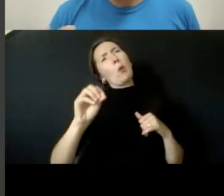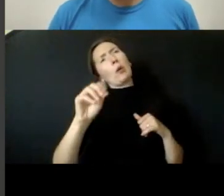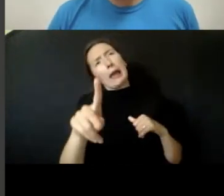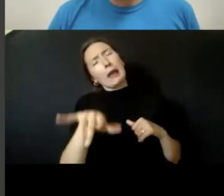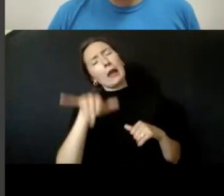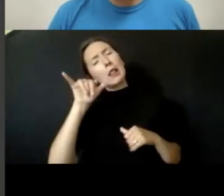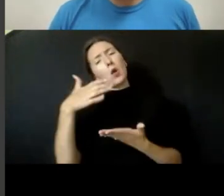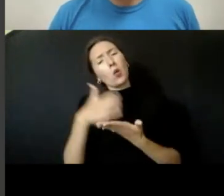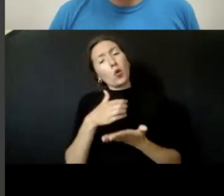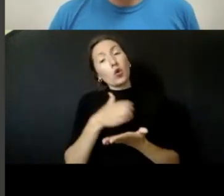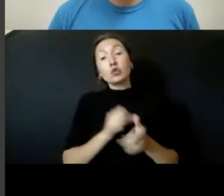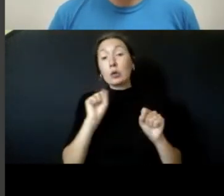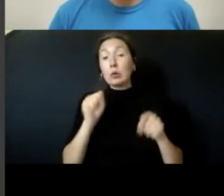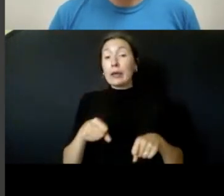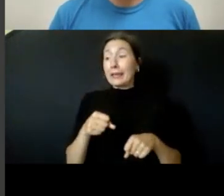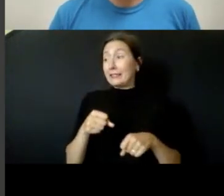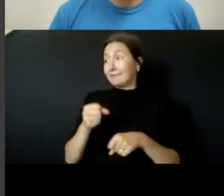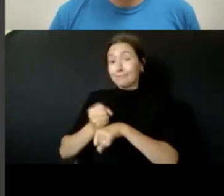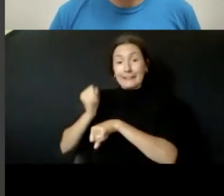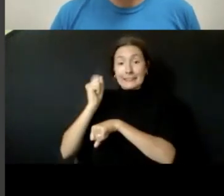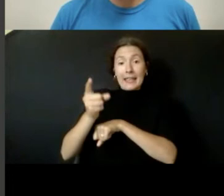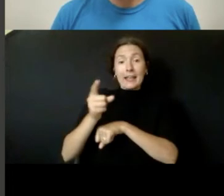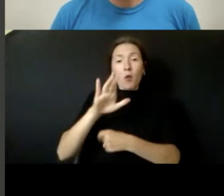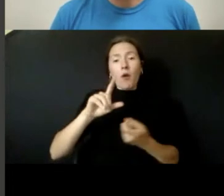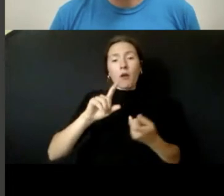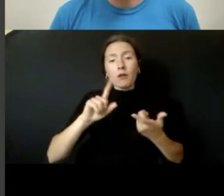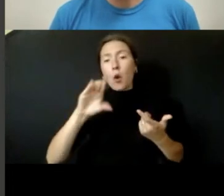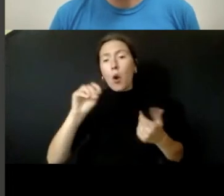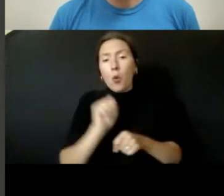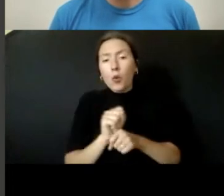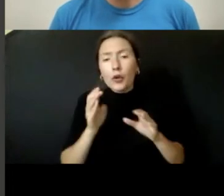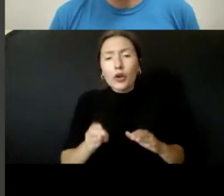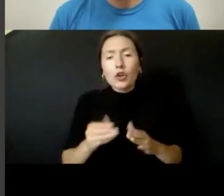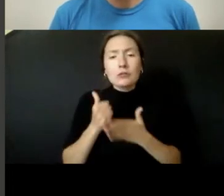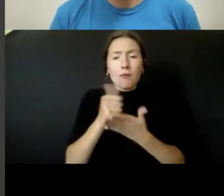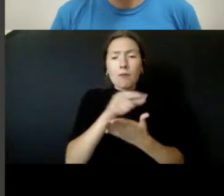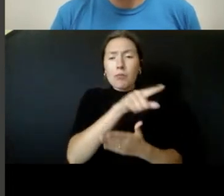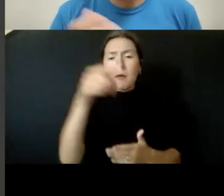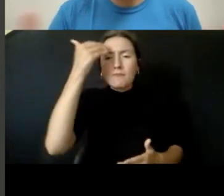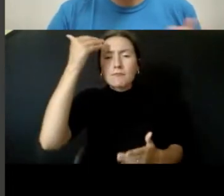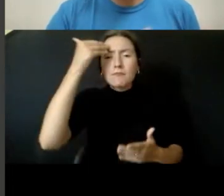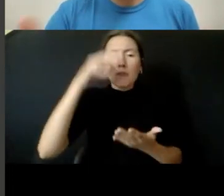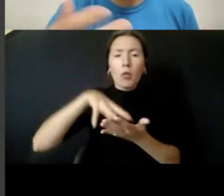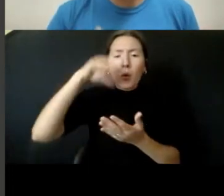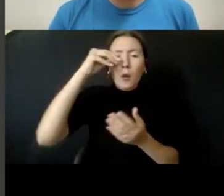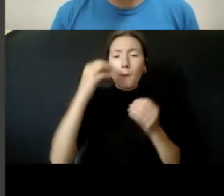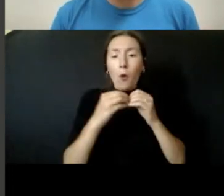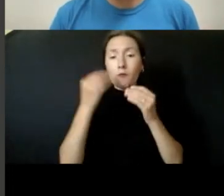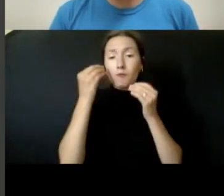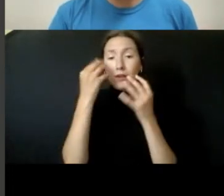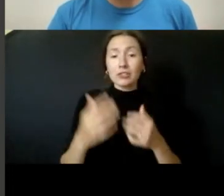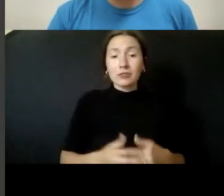into things like learn chat mention here in the chat so let's be better designers and let's um